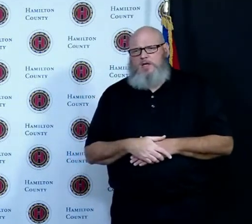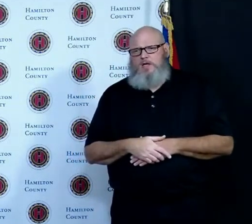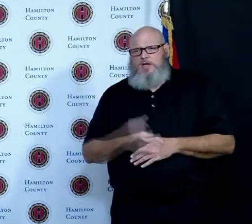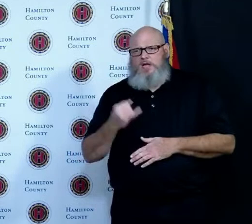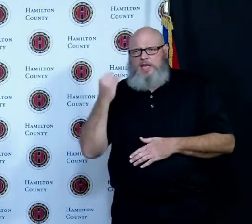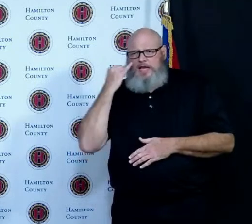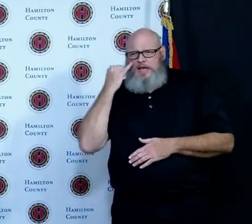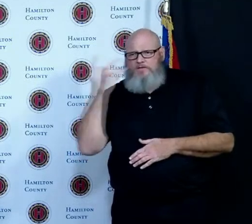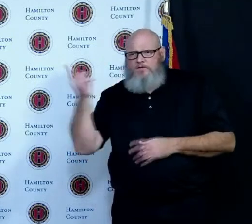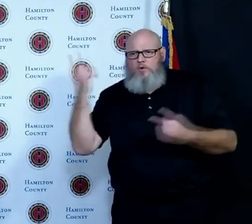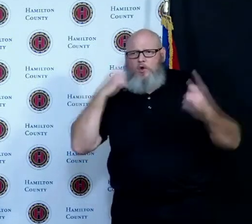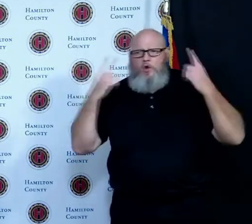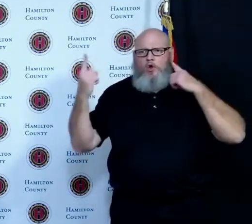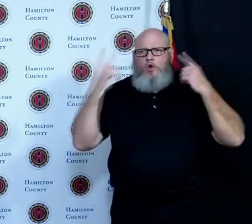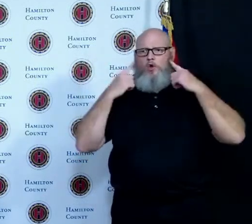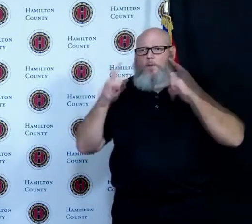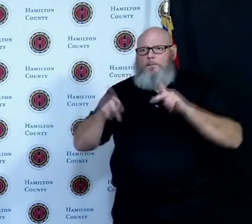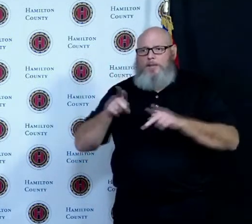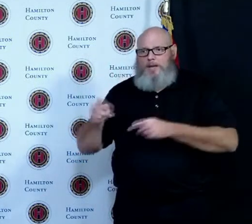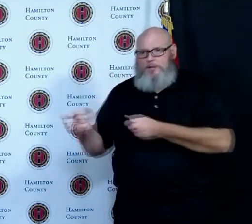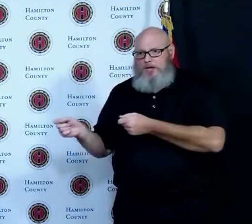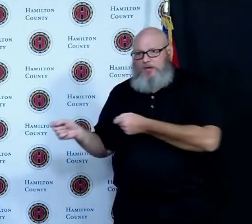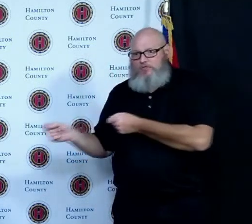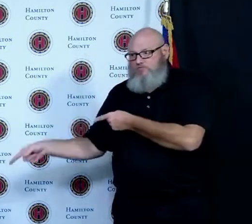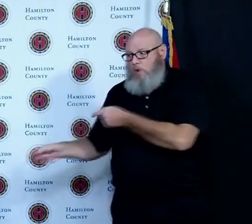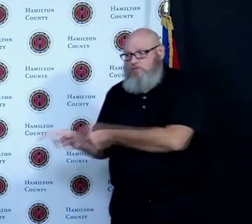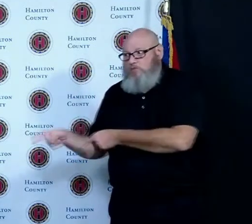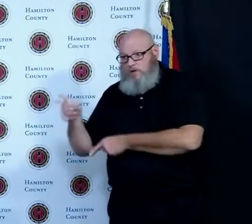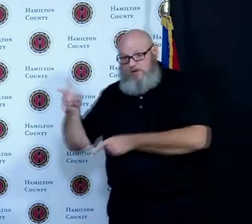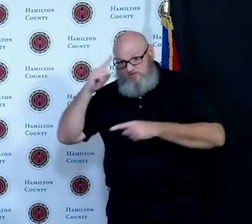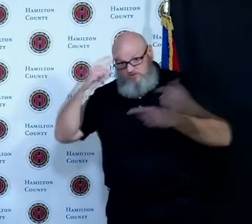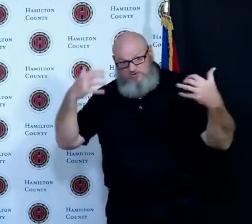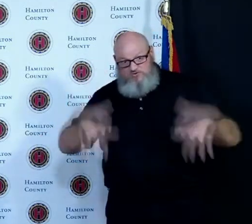my understanding from yesterday's press conference with Governor DeWine he became